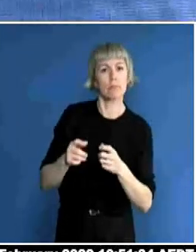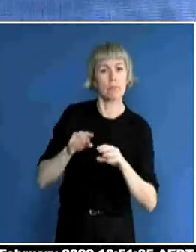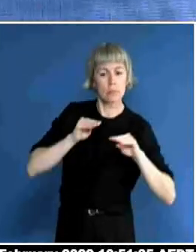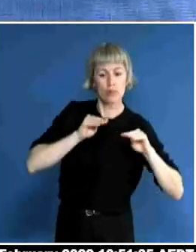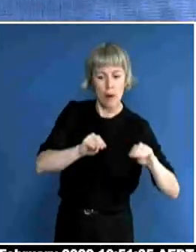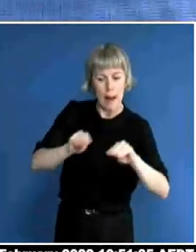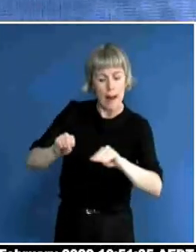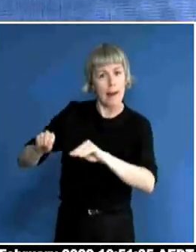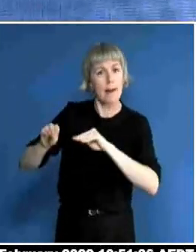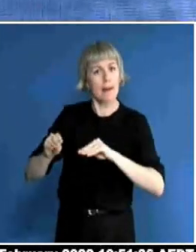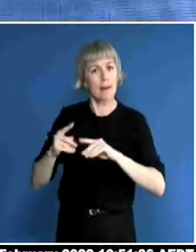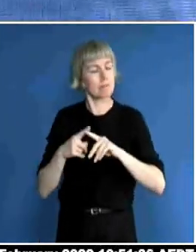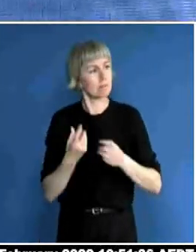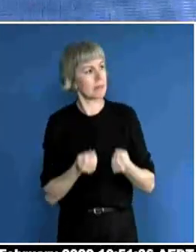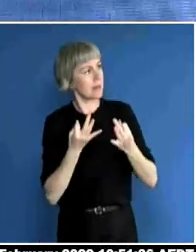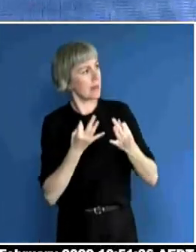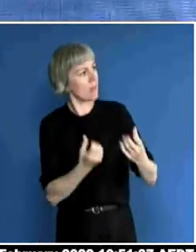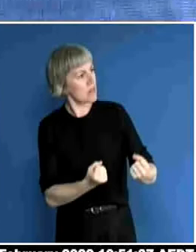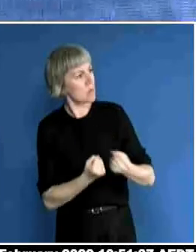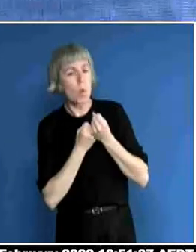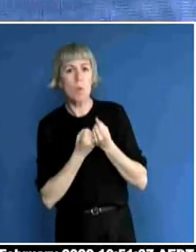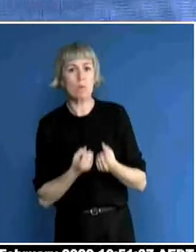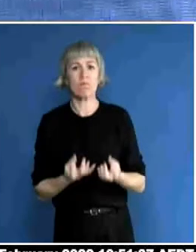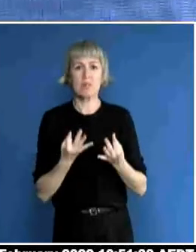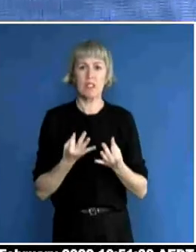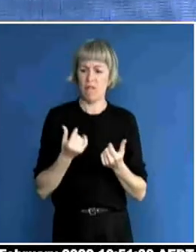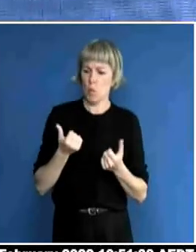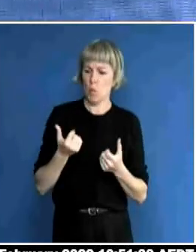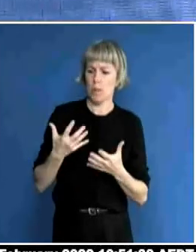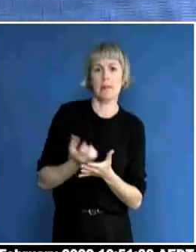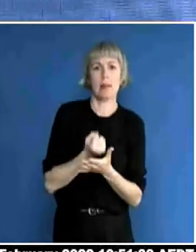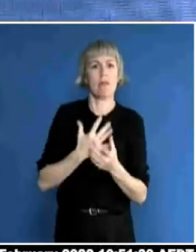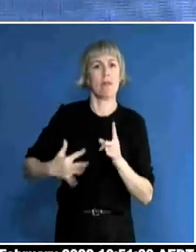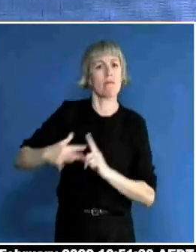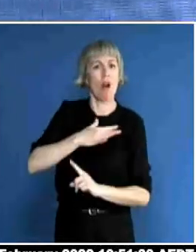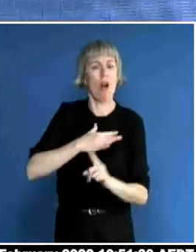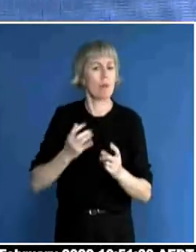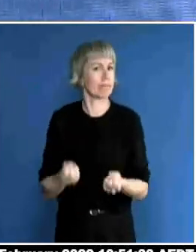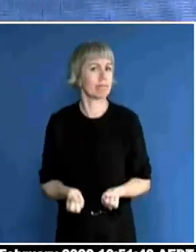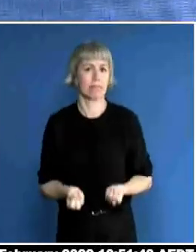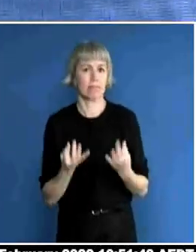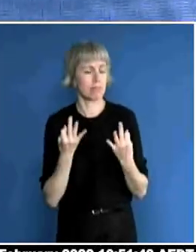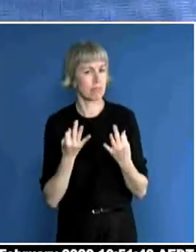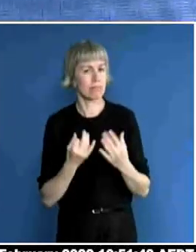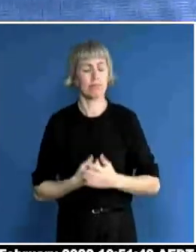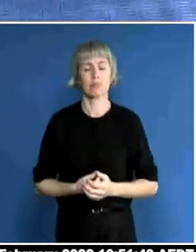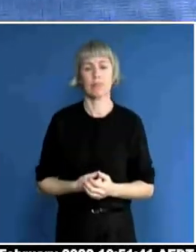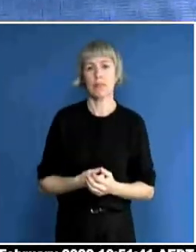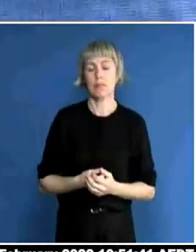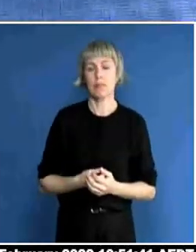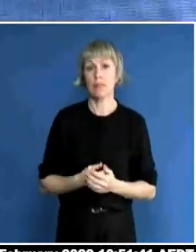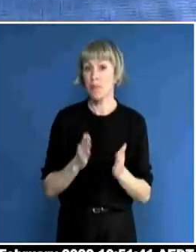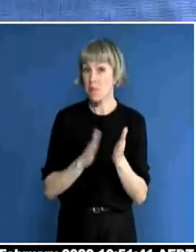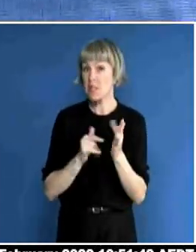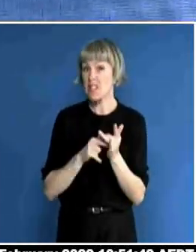participants. Even though she was employed as a barista trainer, Mzia's duties involved